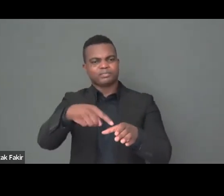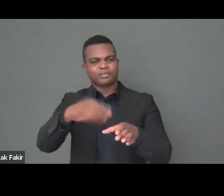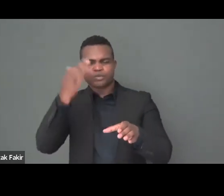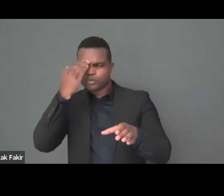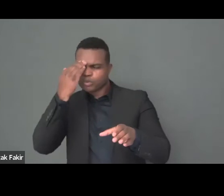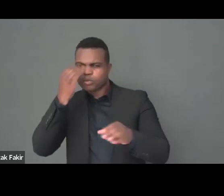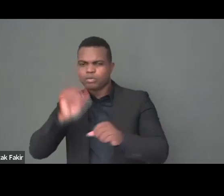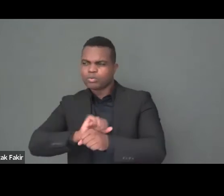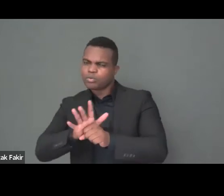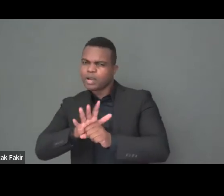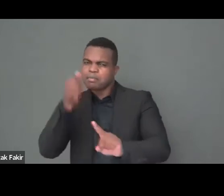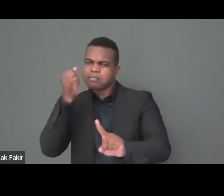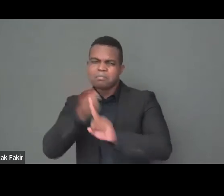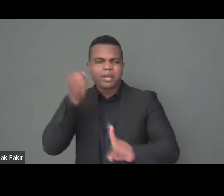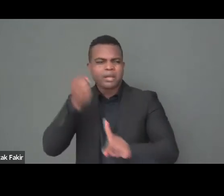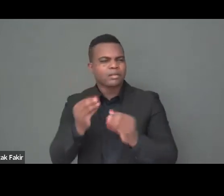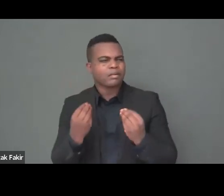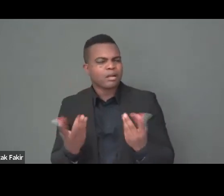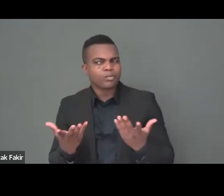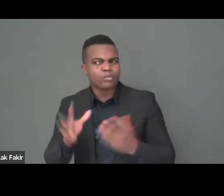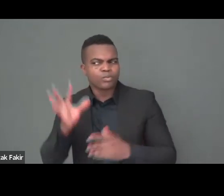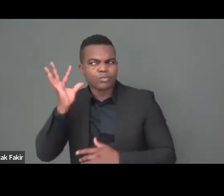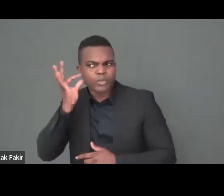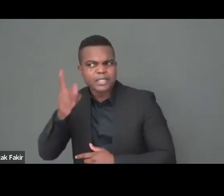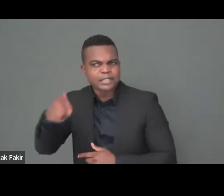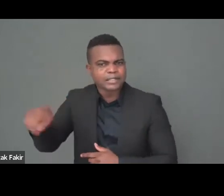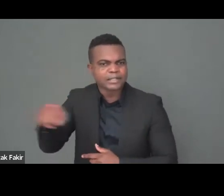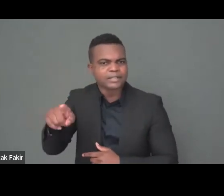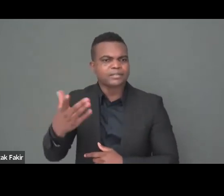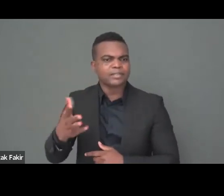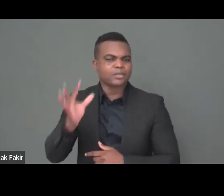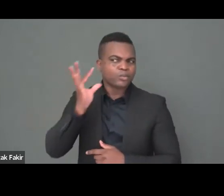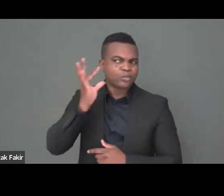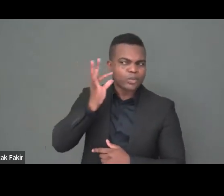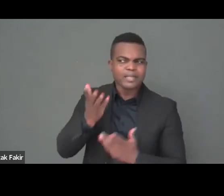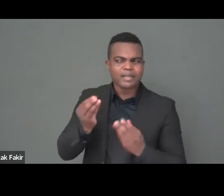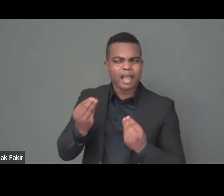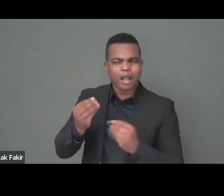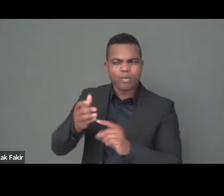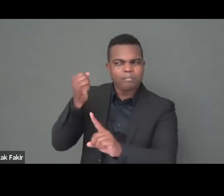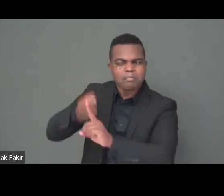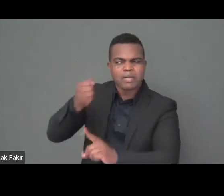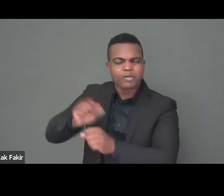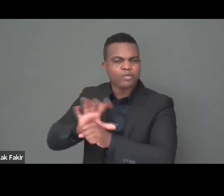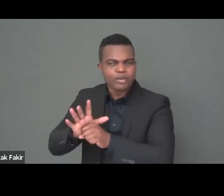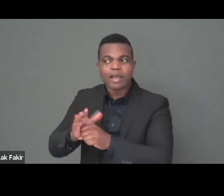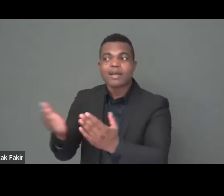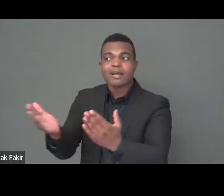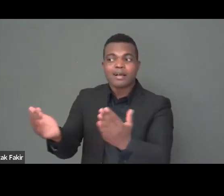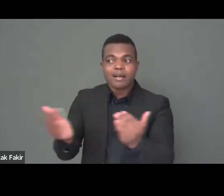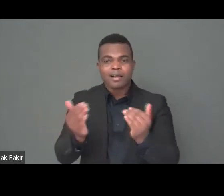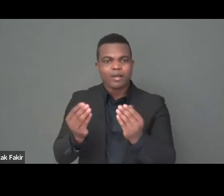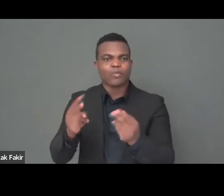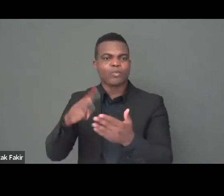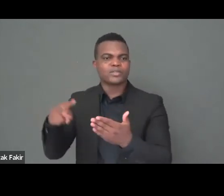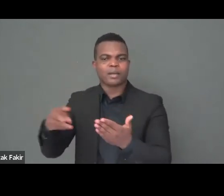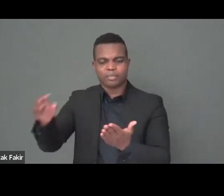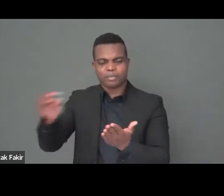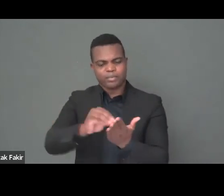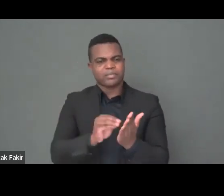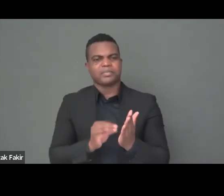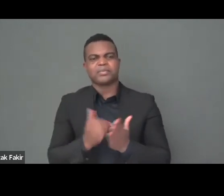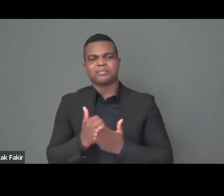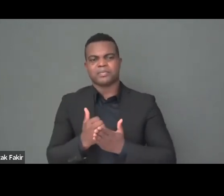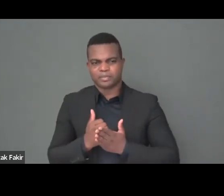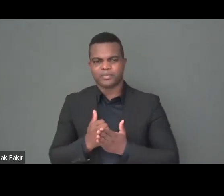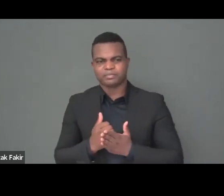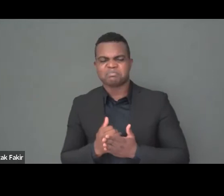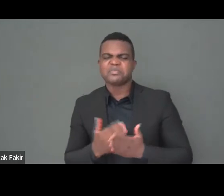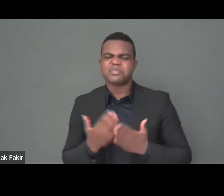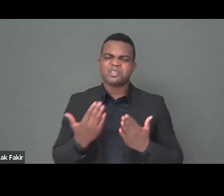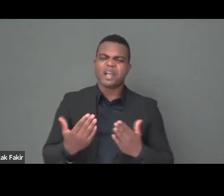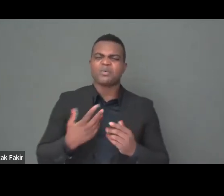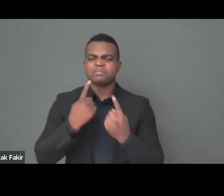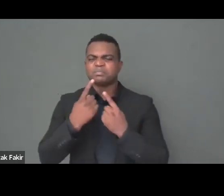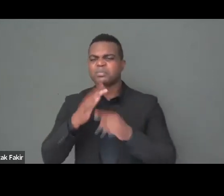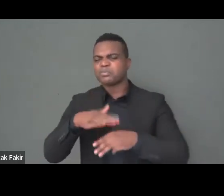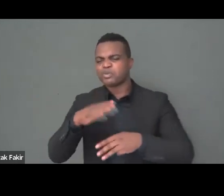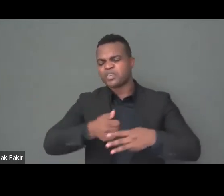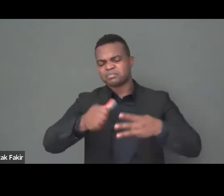Eric Ngondi: We have recently also collaborated with the voluntary service overseas and the King and the stg forum in Kenya in order to know the implementation of is the g's.